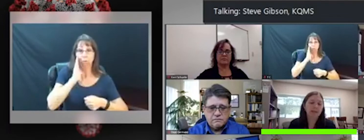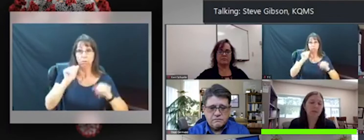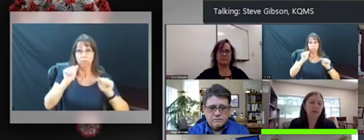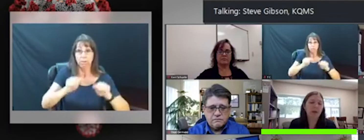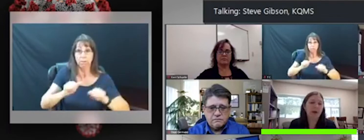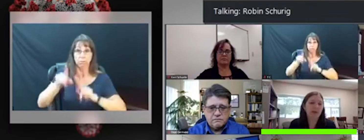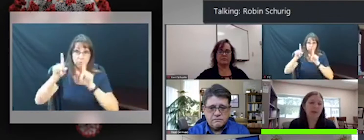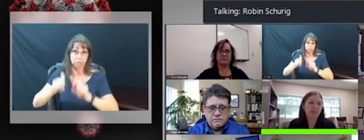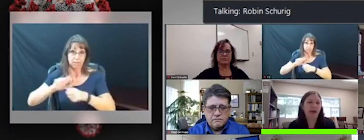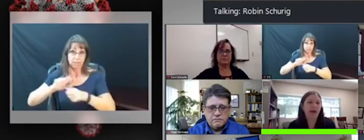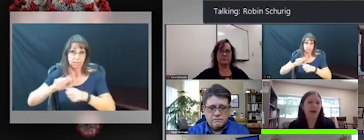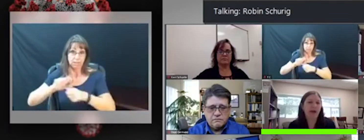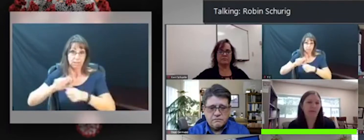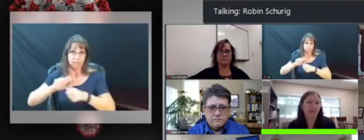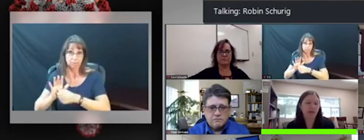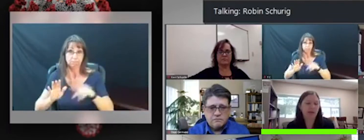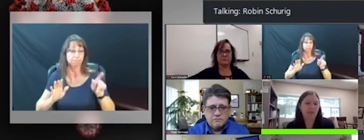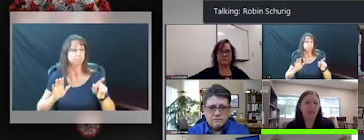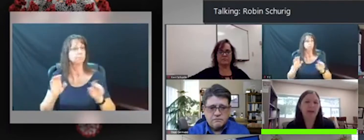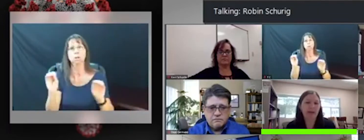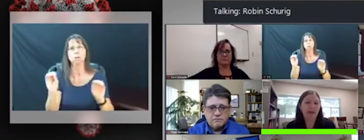Testing will not be available at that event, but, yes,